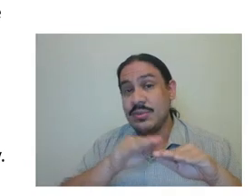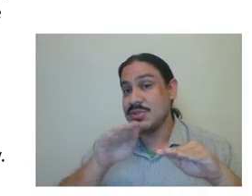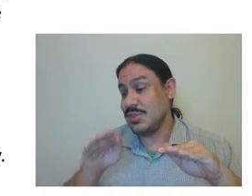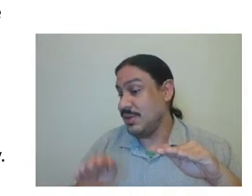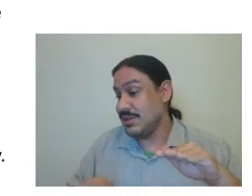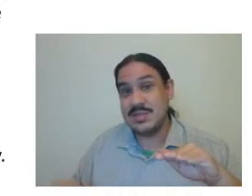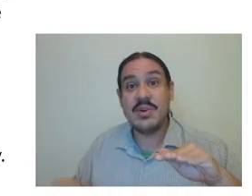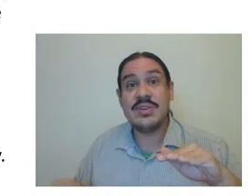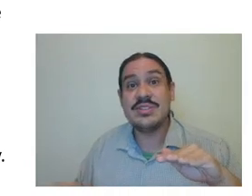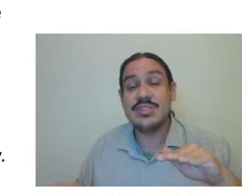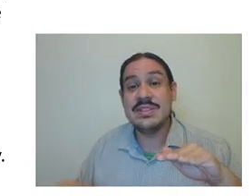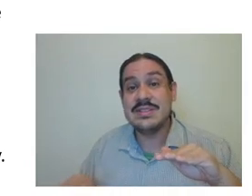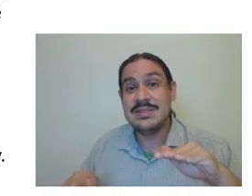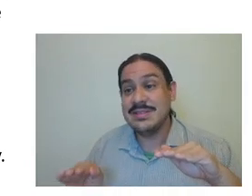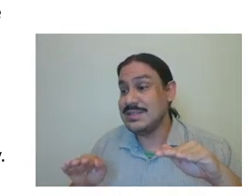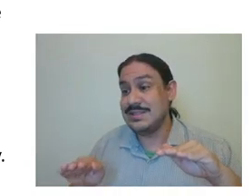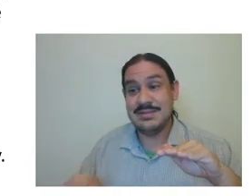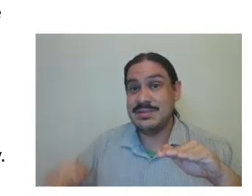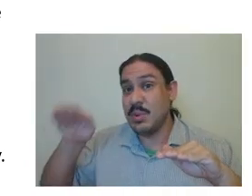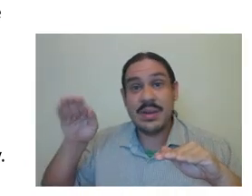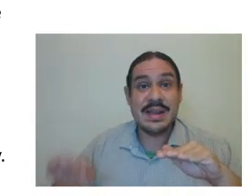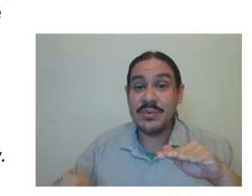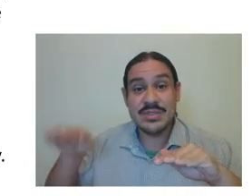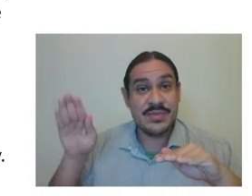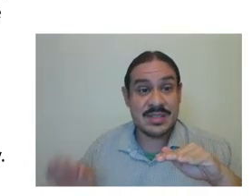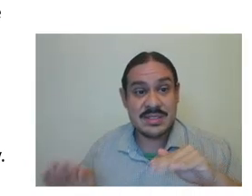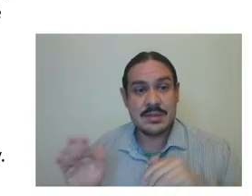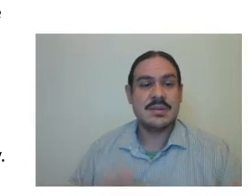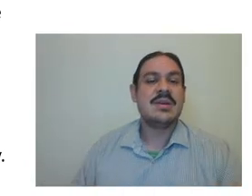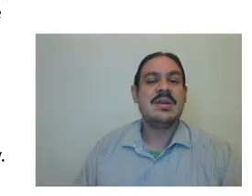sign languages of course have